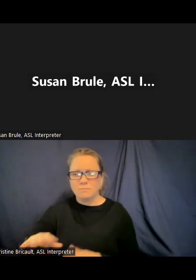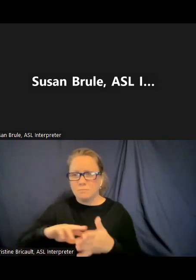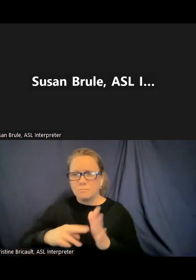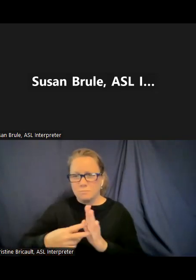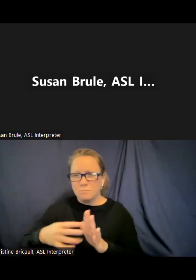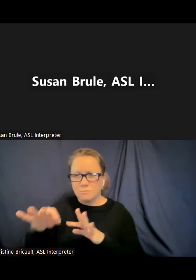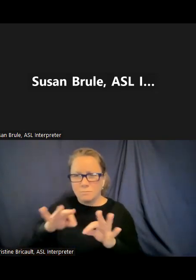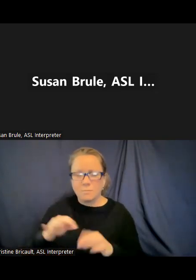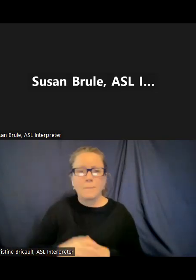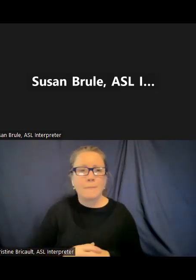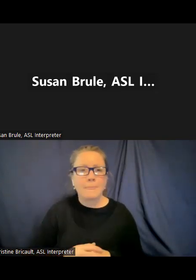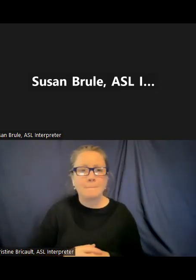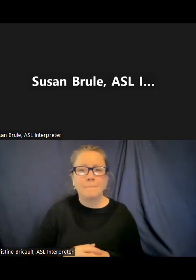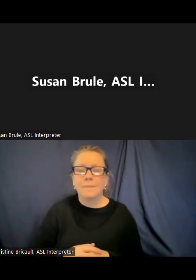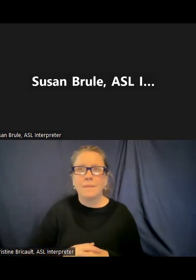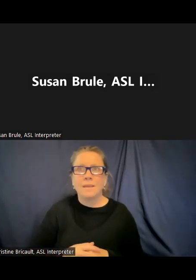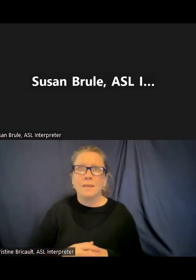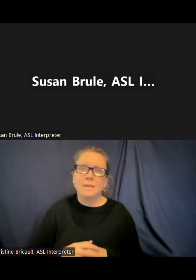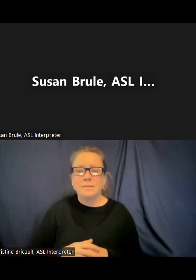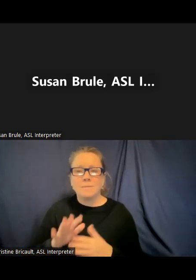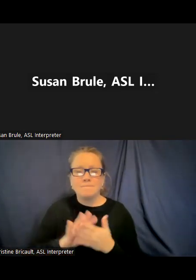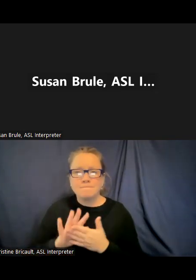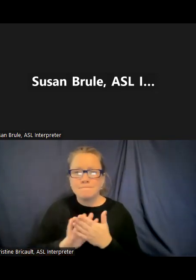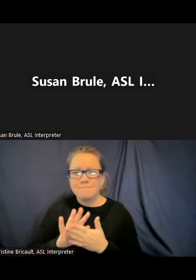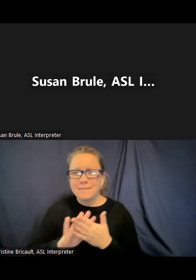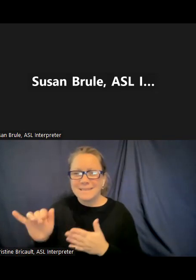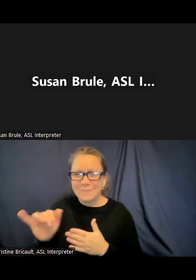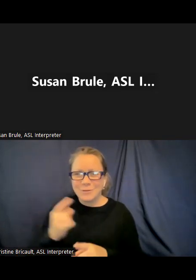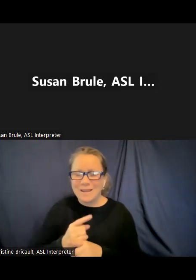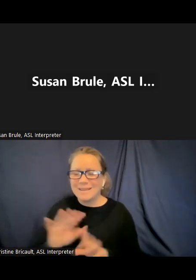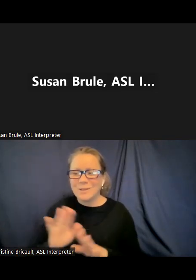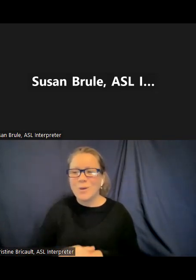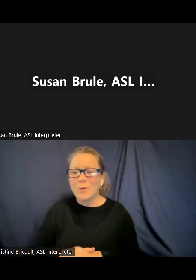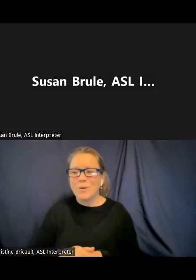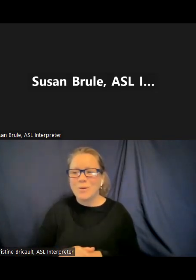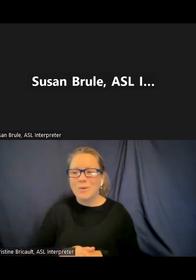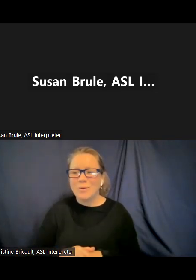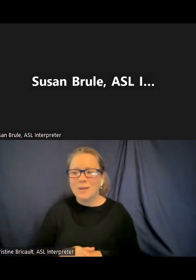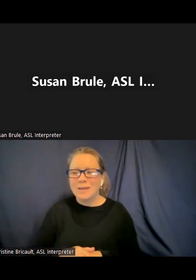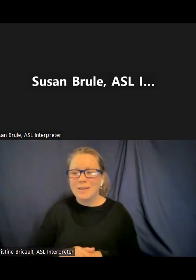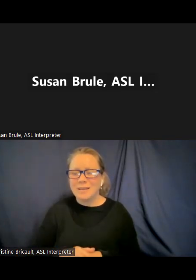Some of you are right. It's different in this way.